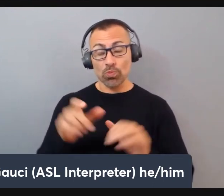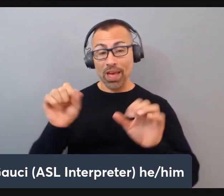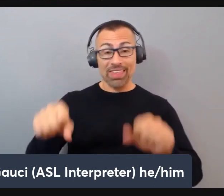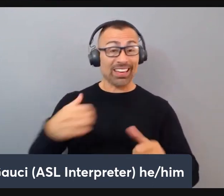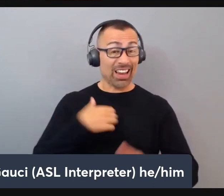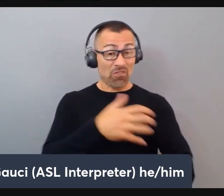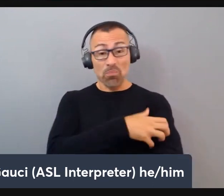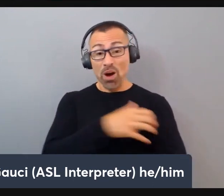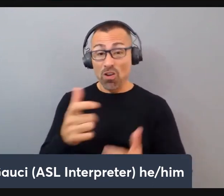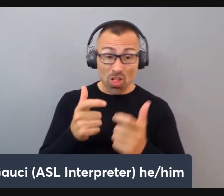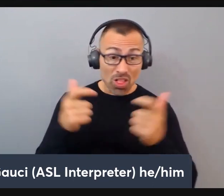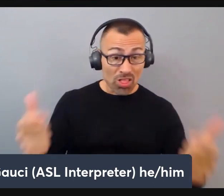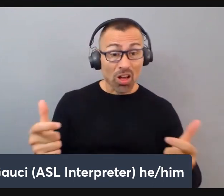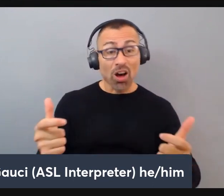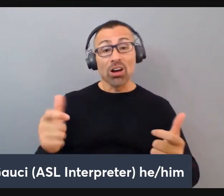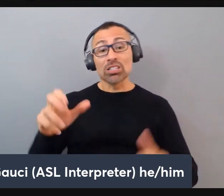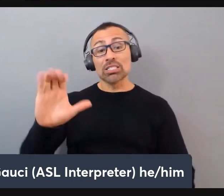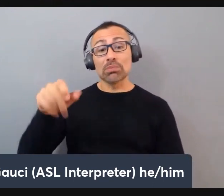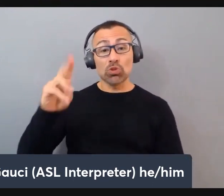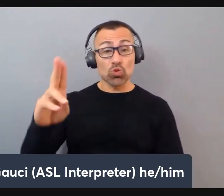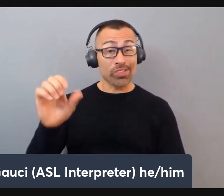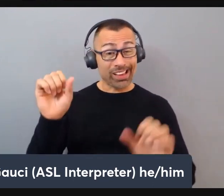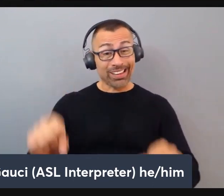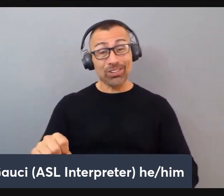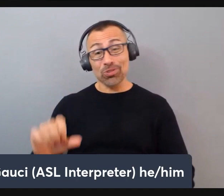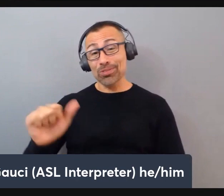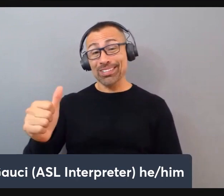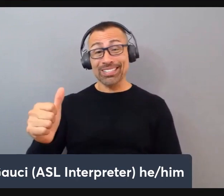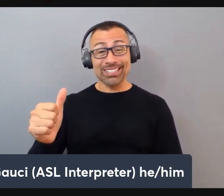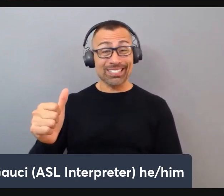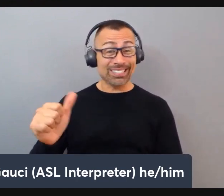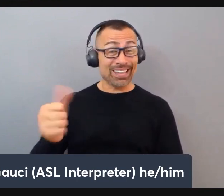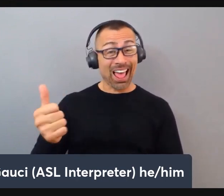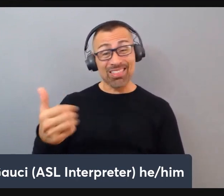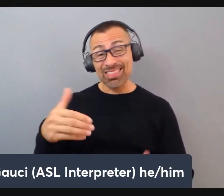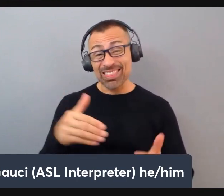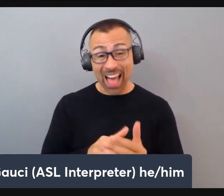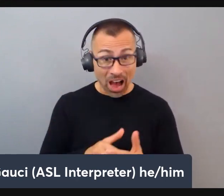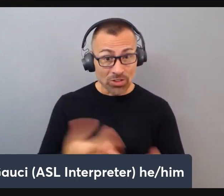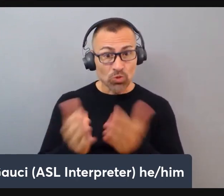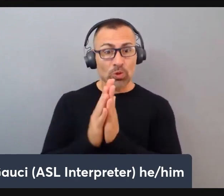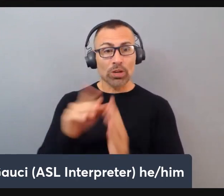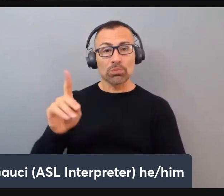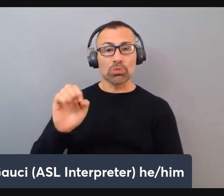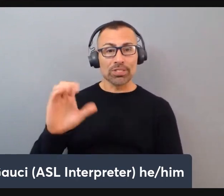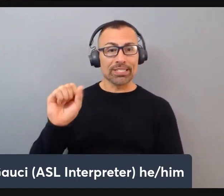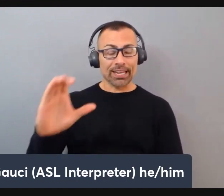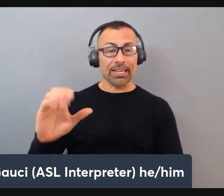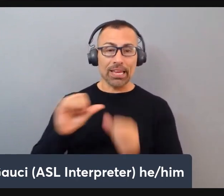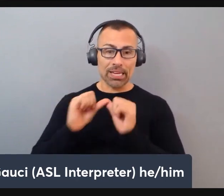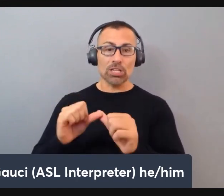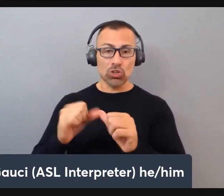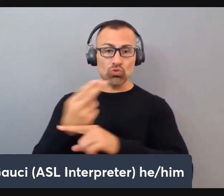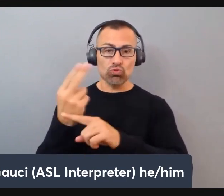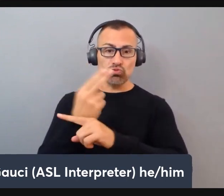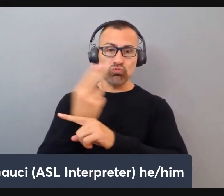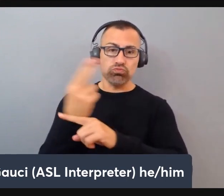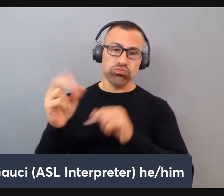that can process, you know, 10,000 request per second. And and keep that instance actually busy. Yeah, no, definitely.